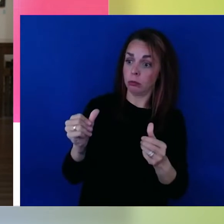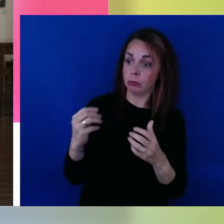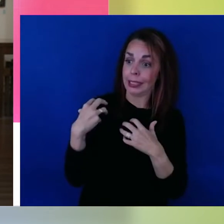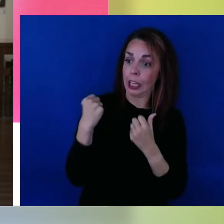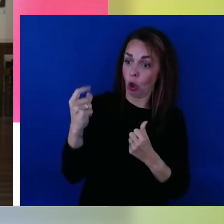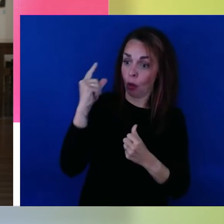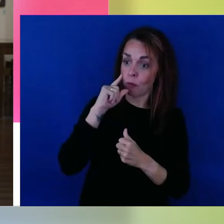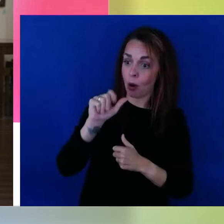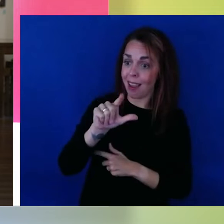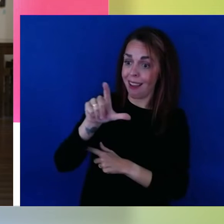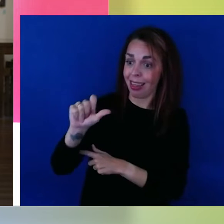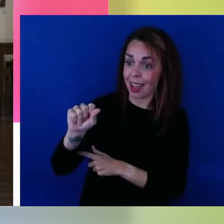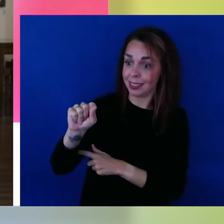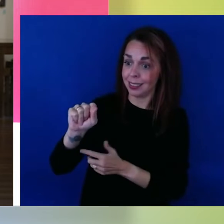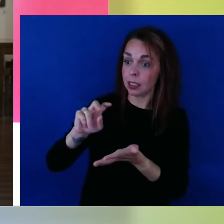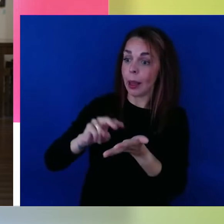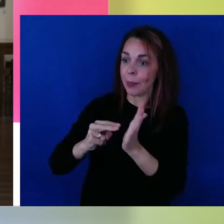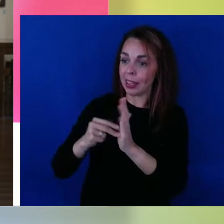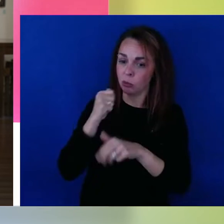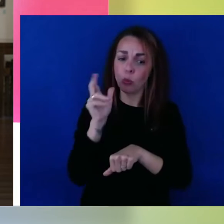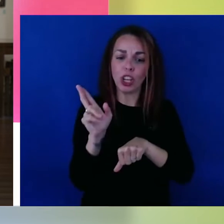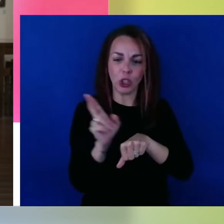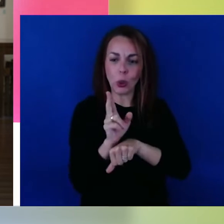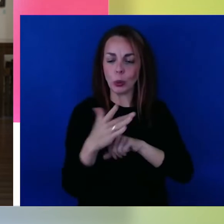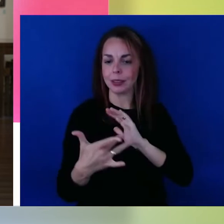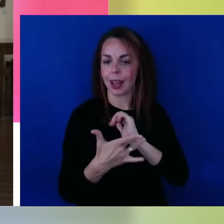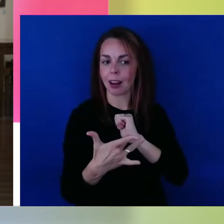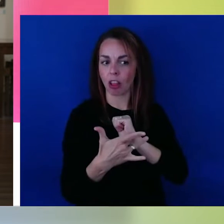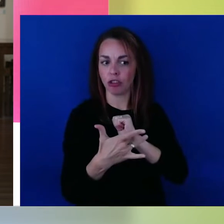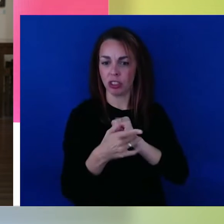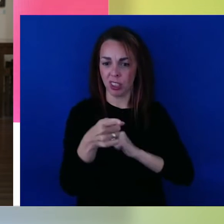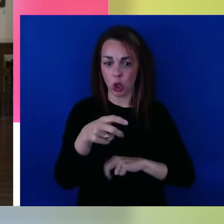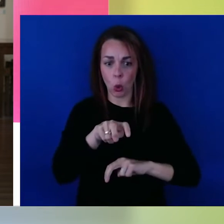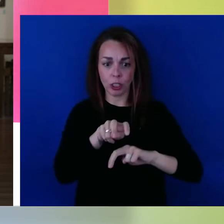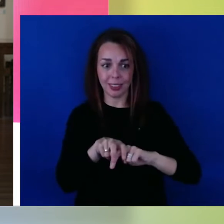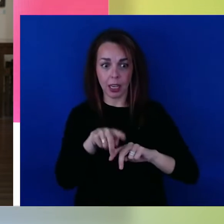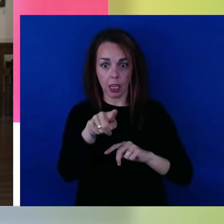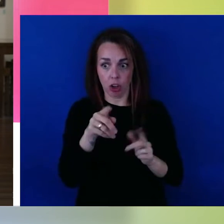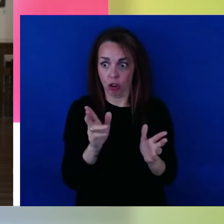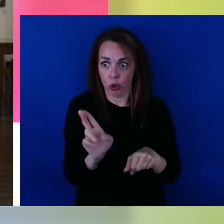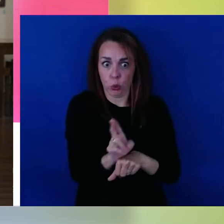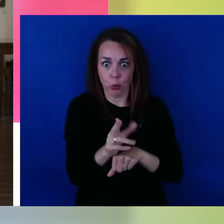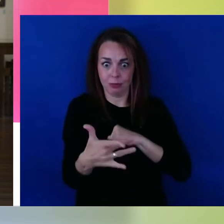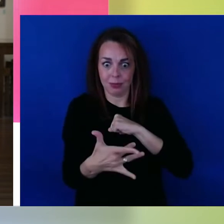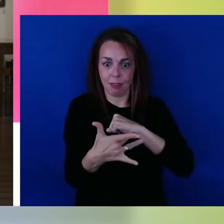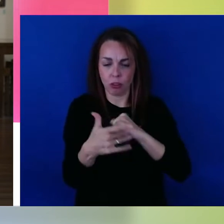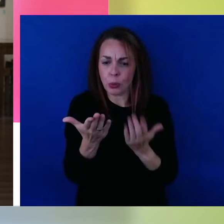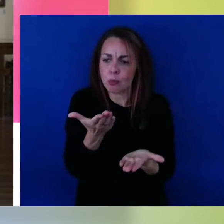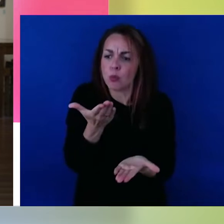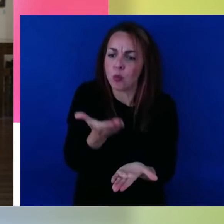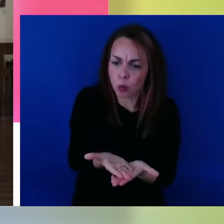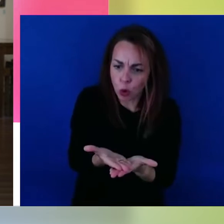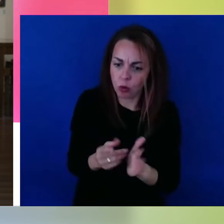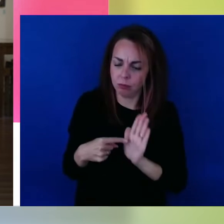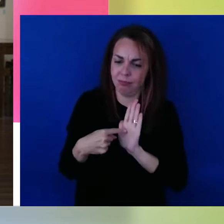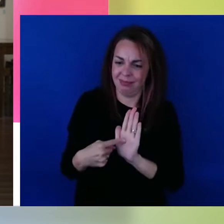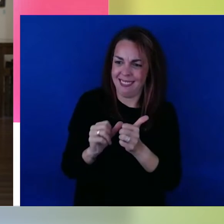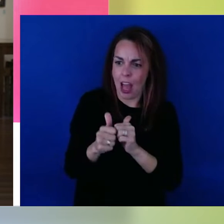technology is the cure." You're sitting here using that and proving that. It is how you communicate with Michel,